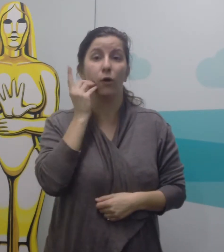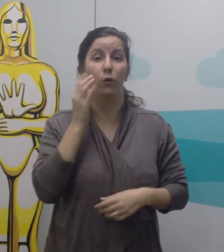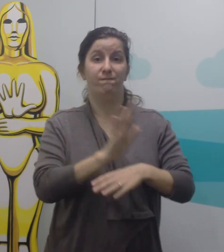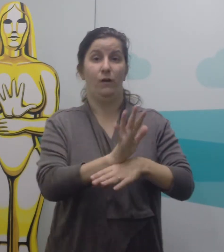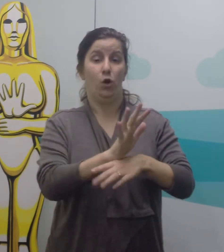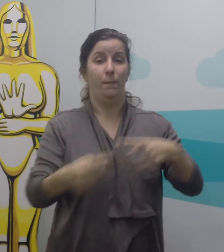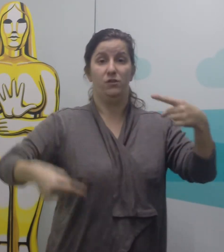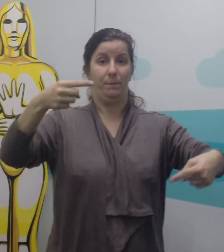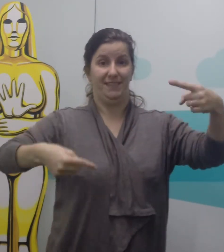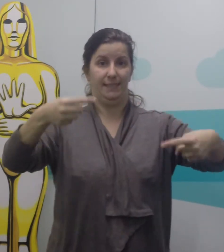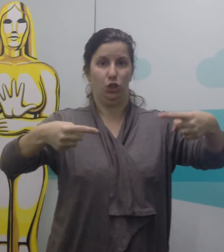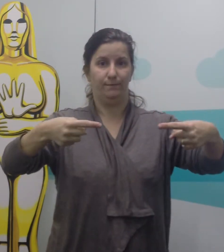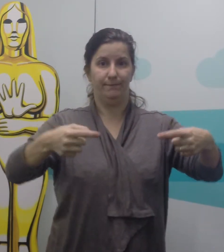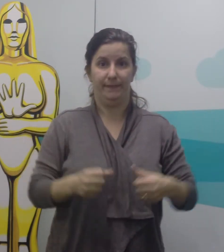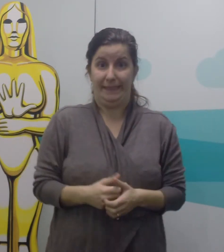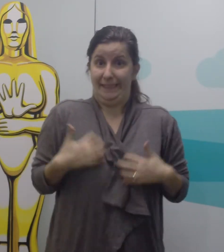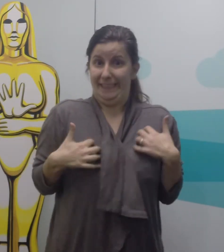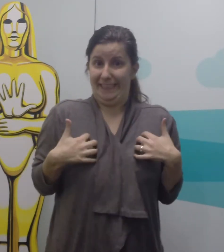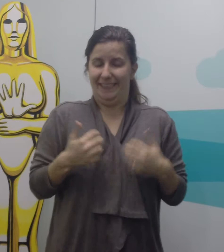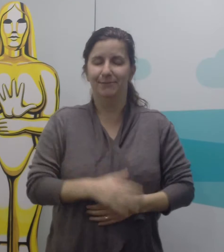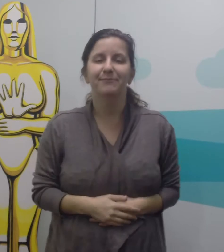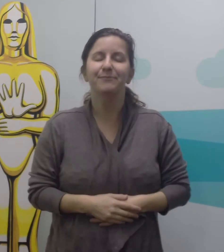A mobile film competition exciting!